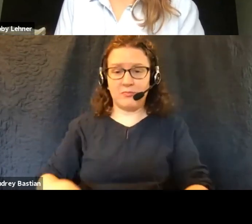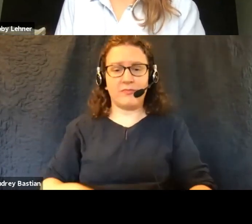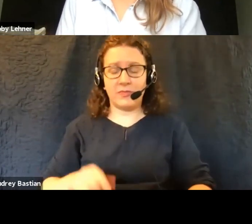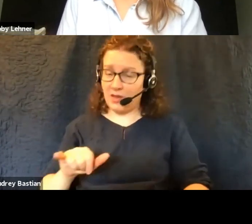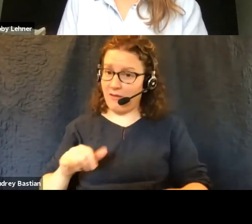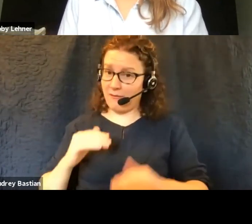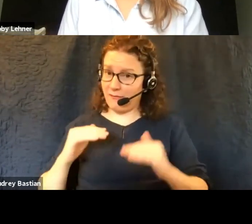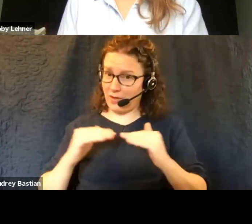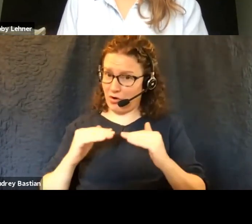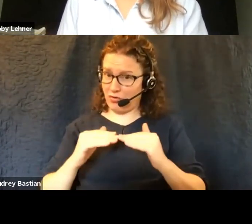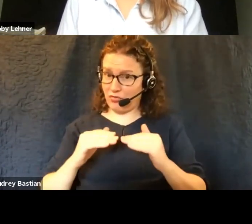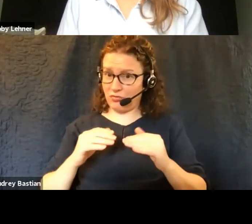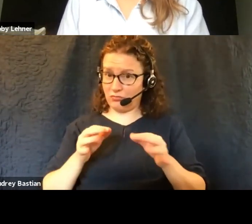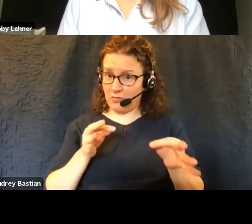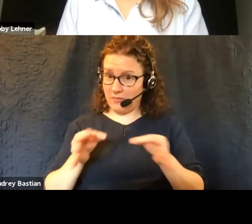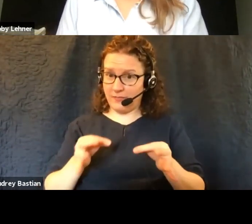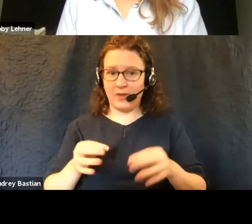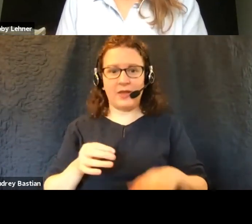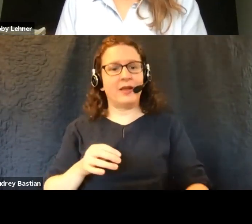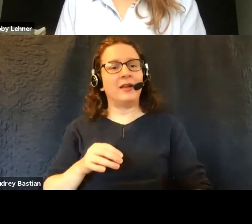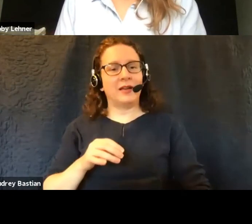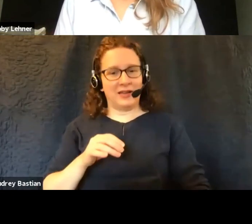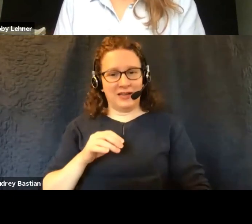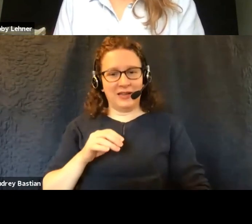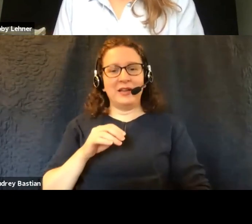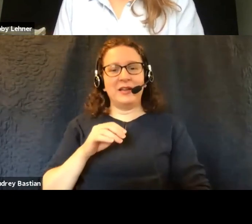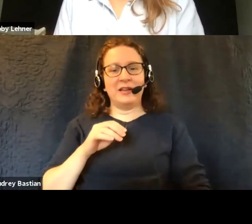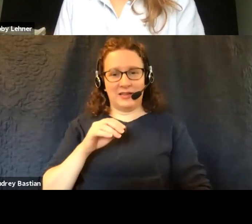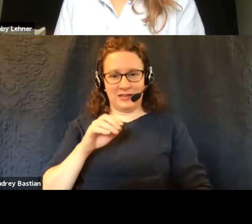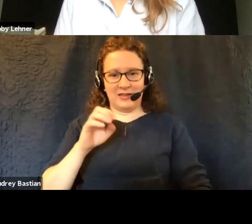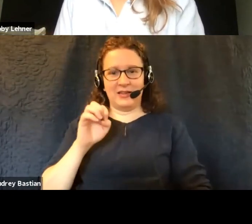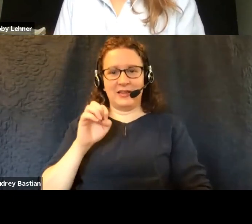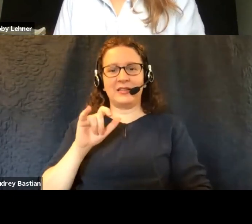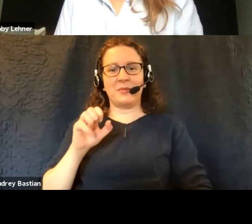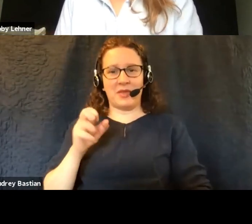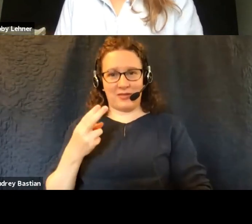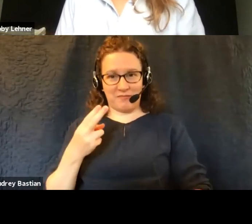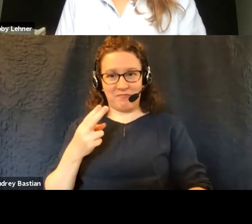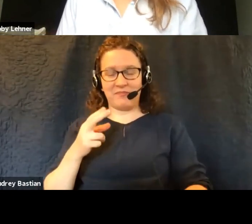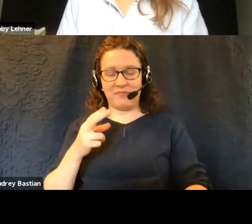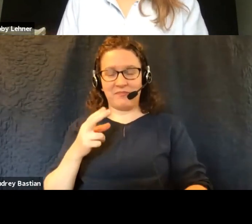Yes, I think so, both in Estonia and when I was in the United States